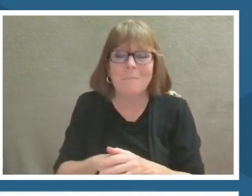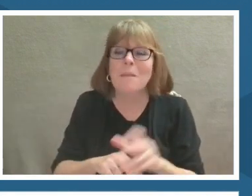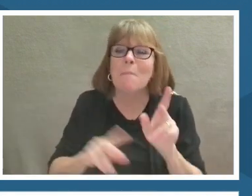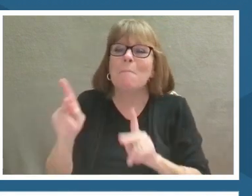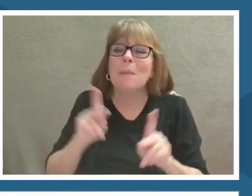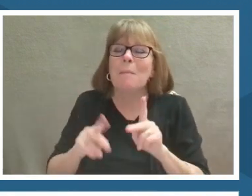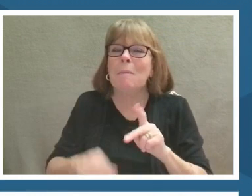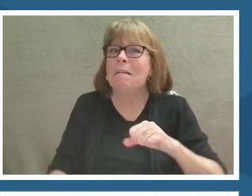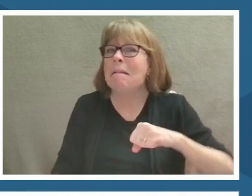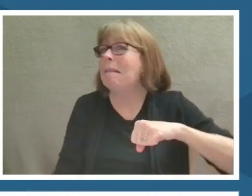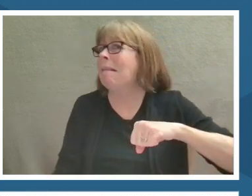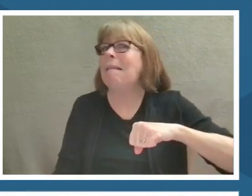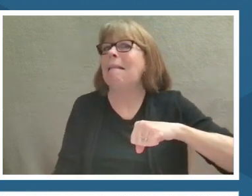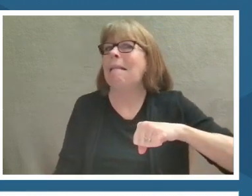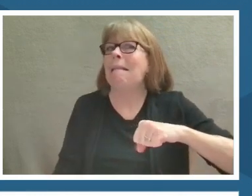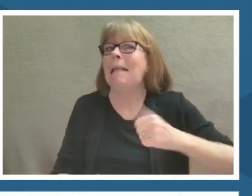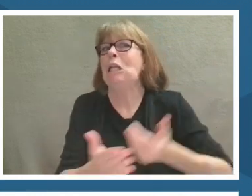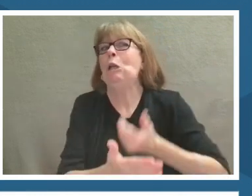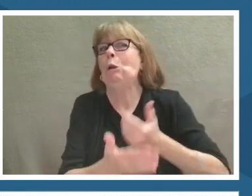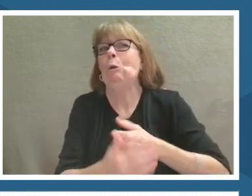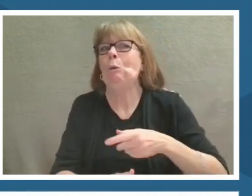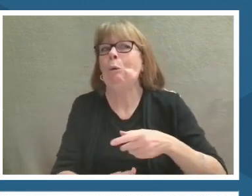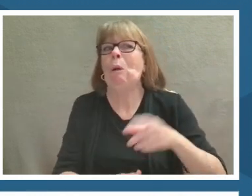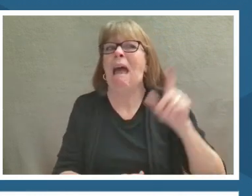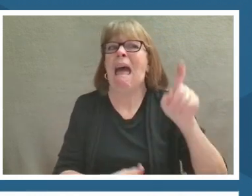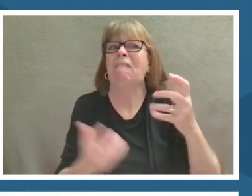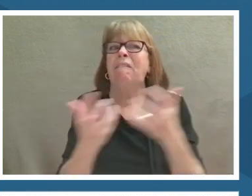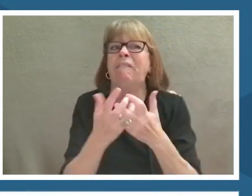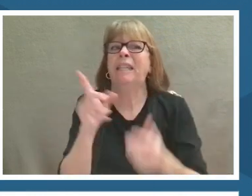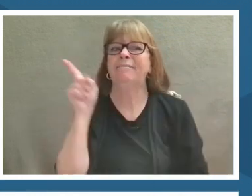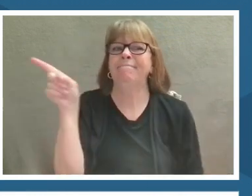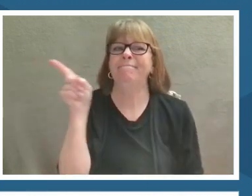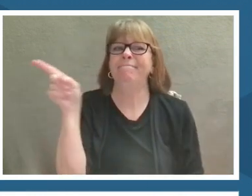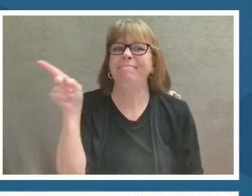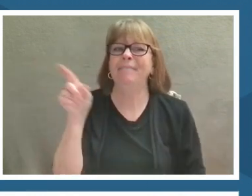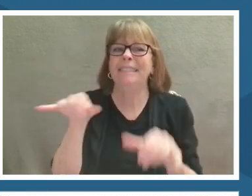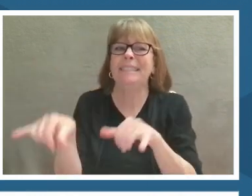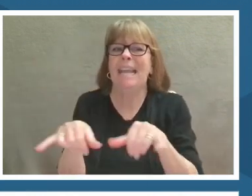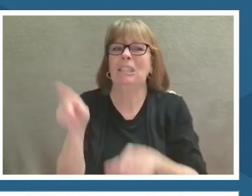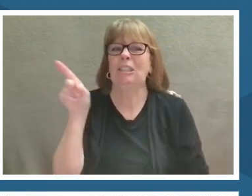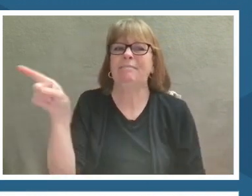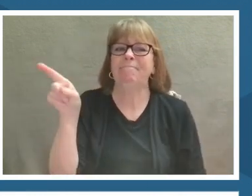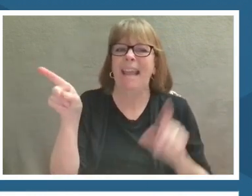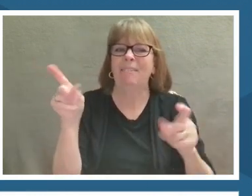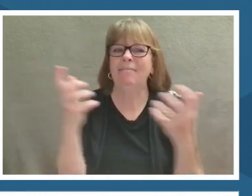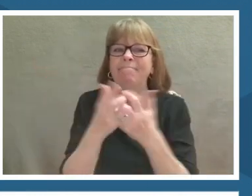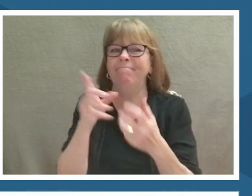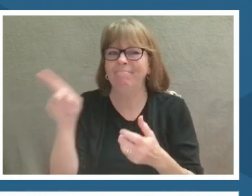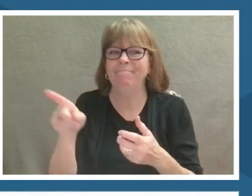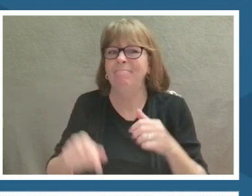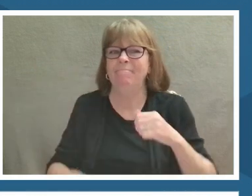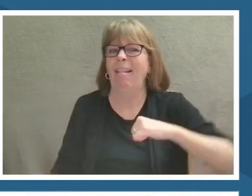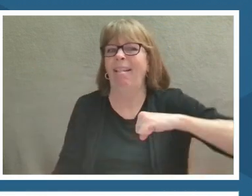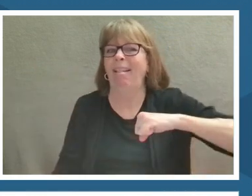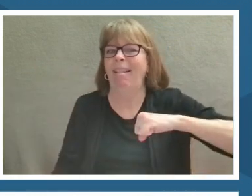if it's not aligned with your standards and your assessment so how can you i